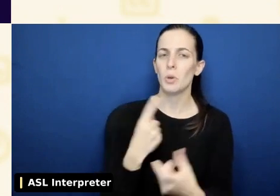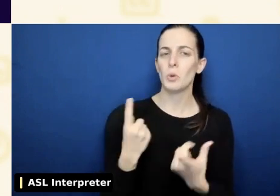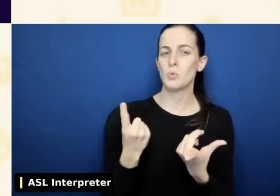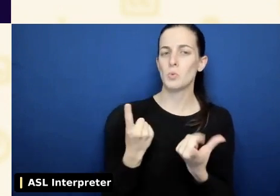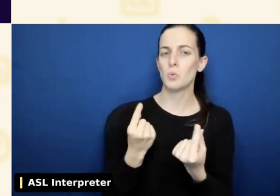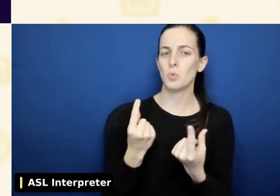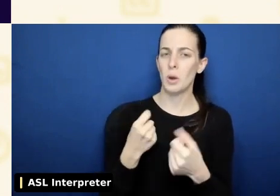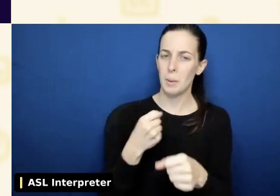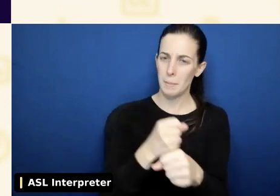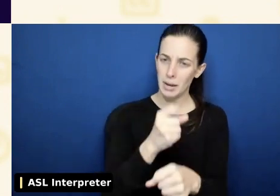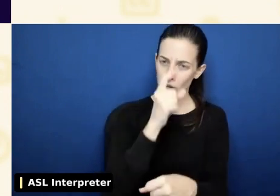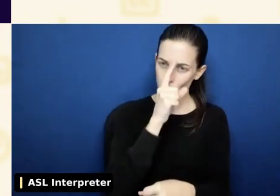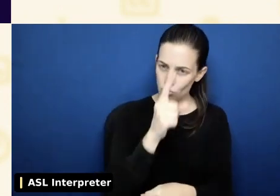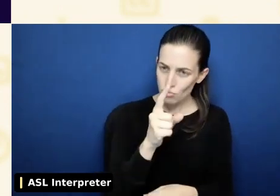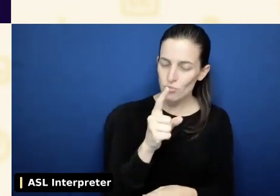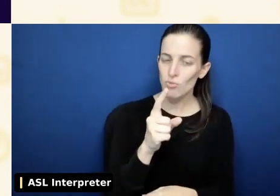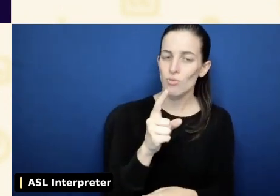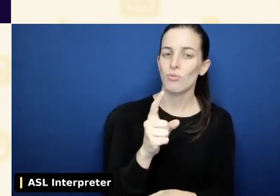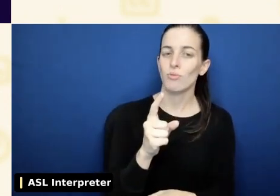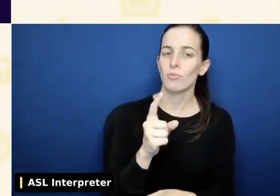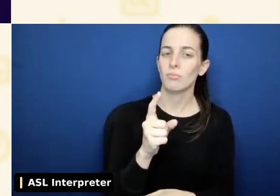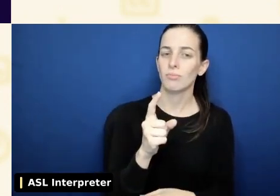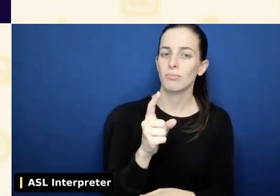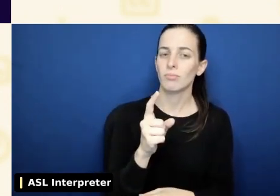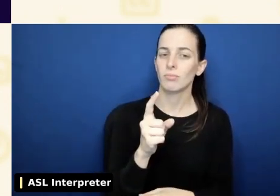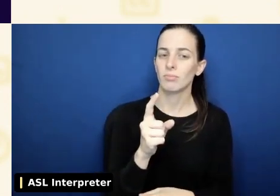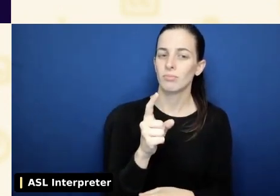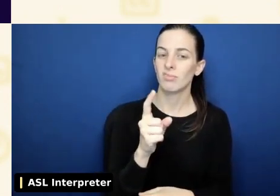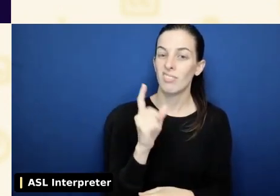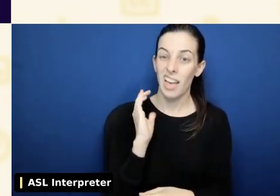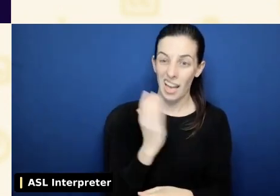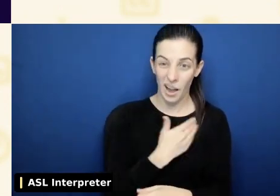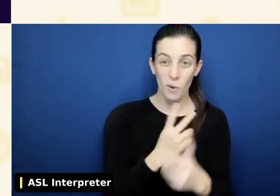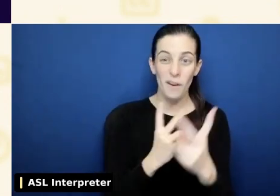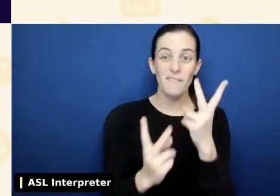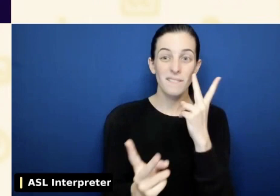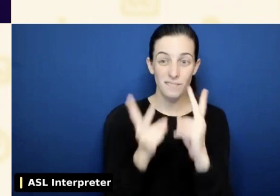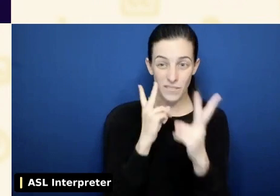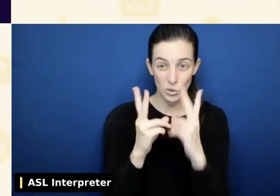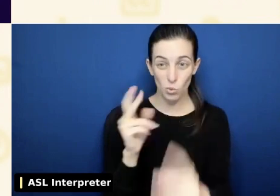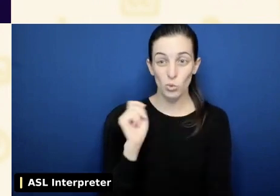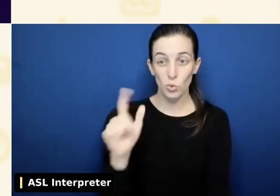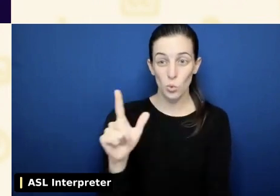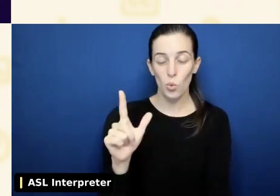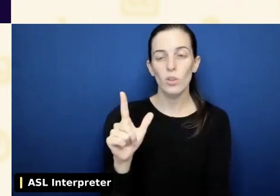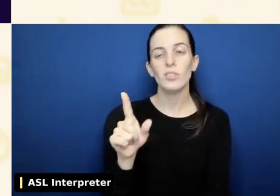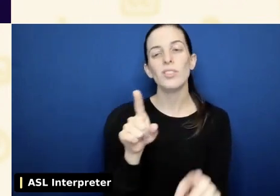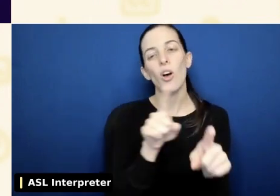that even our visual tools work for people who don't have sight.